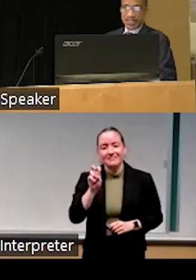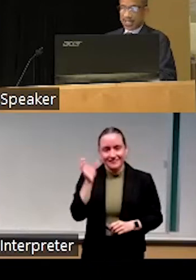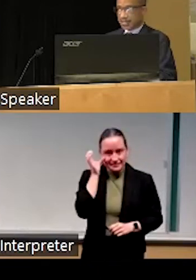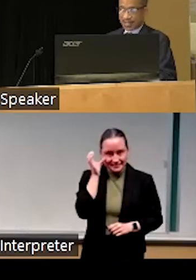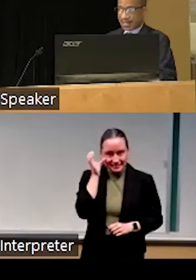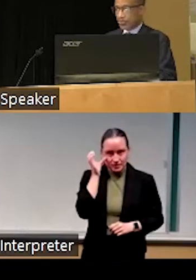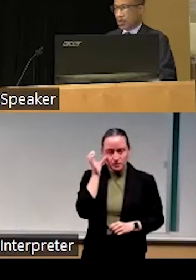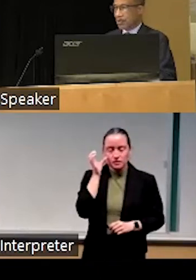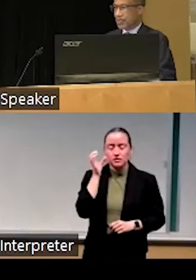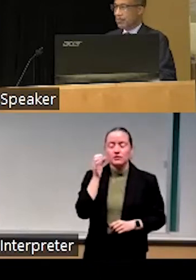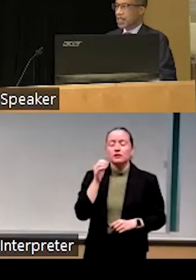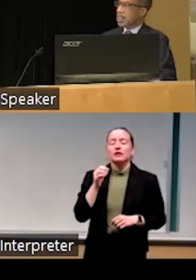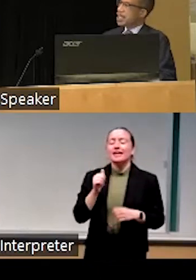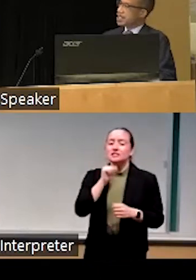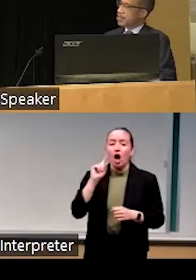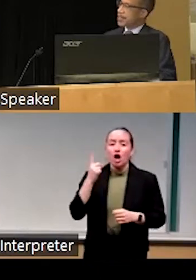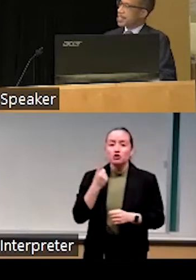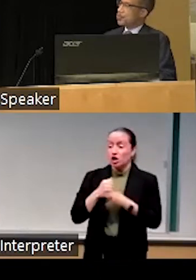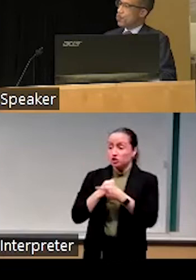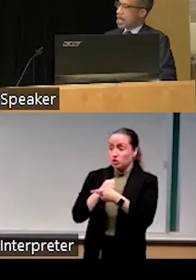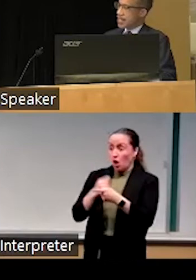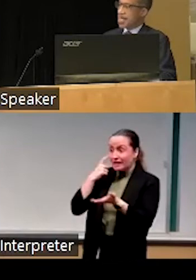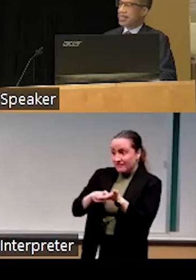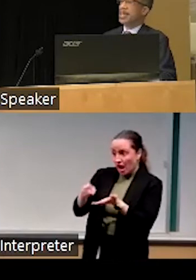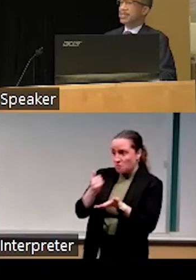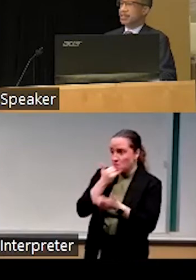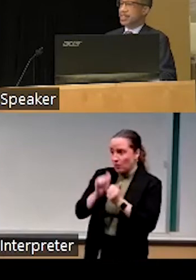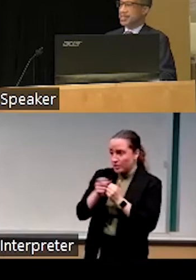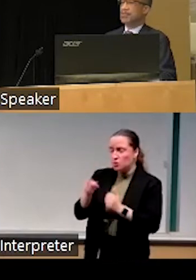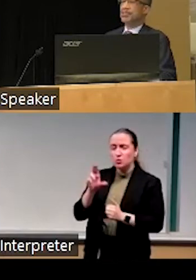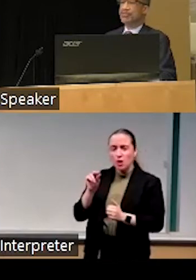patient says they think is wrong with them it identifies where they got that conception